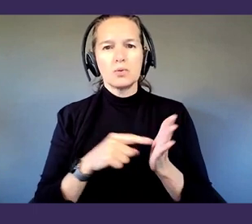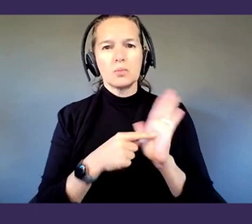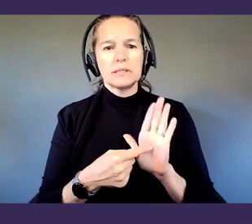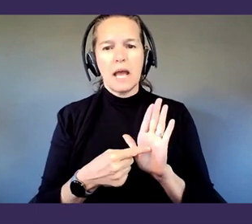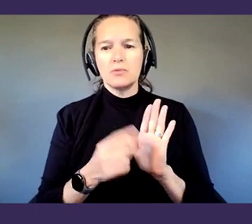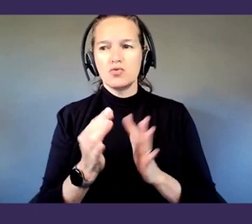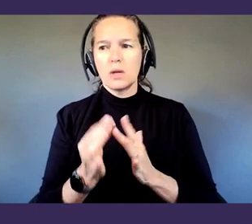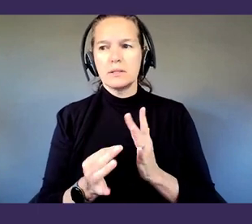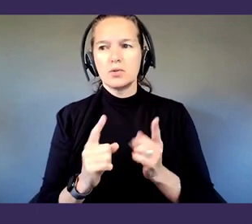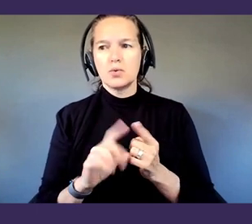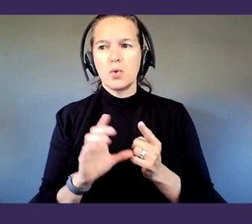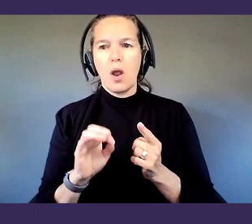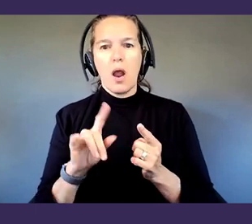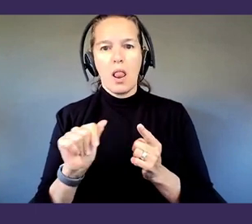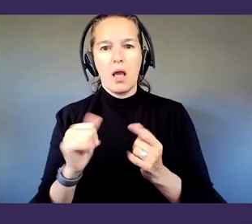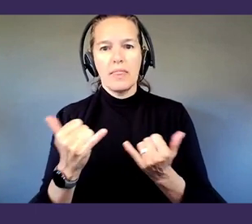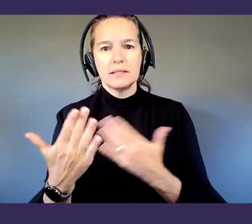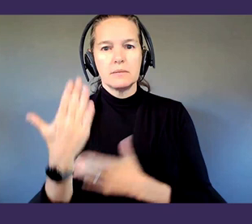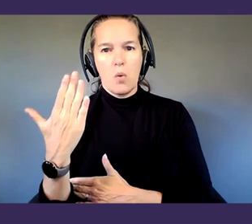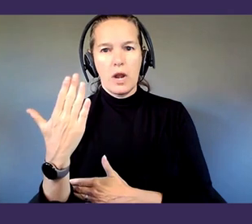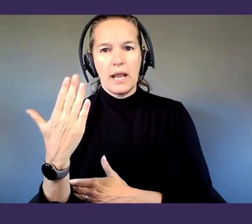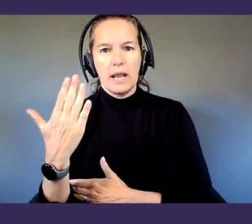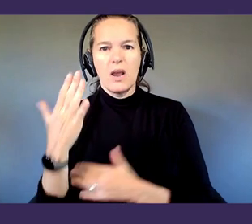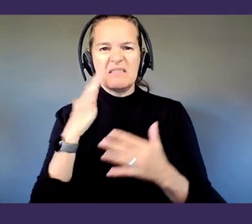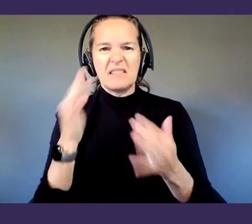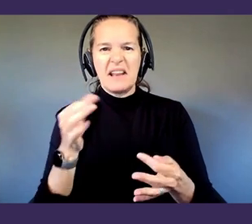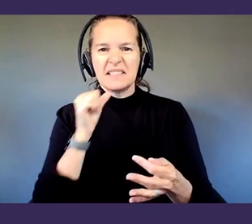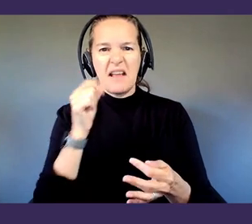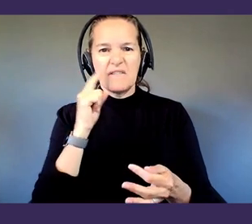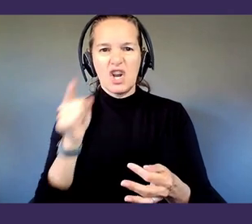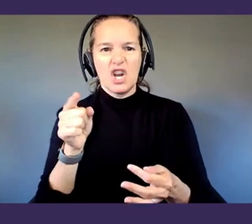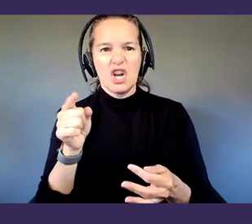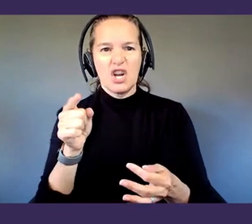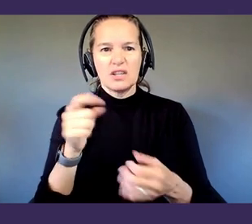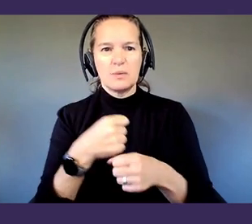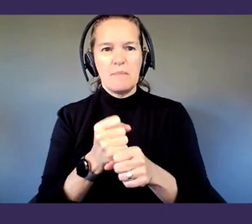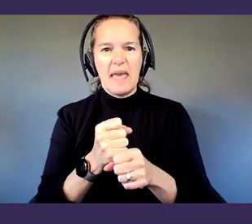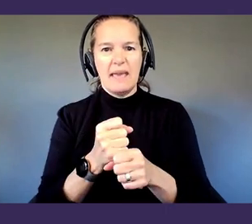this morning, she decided that this is not for her today. She may show up here next to my chair,